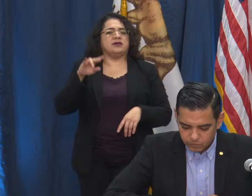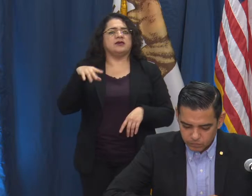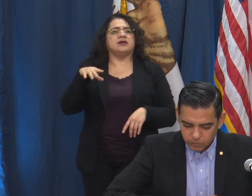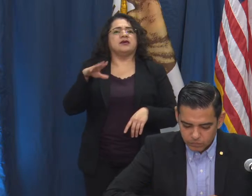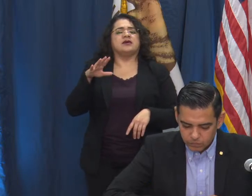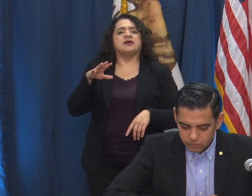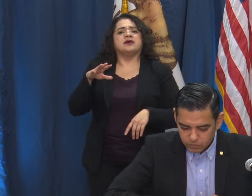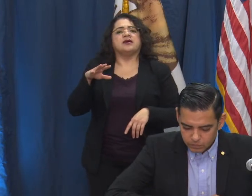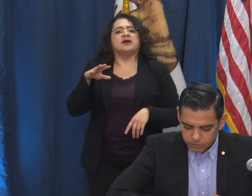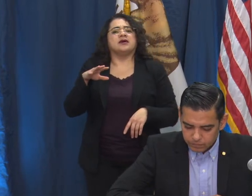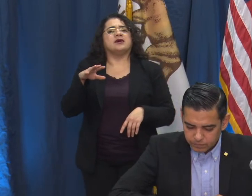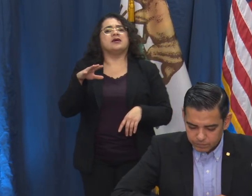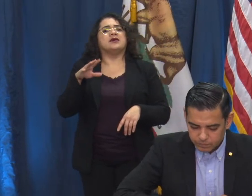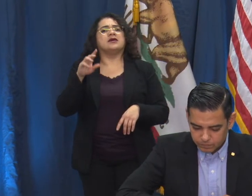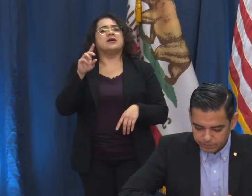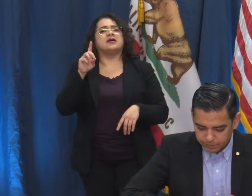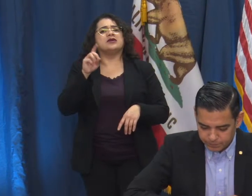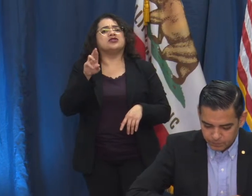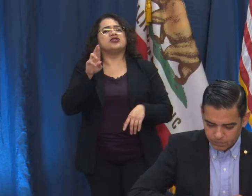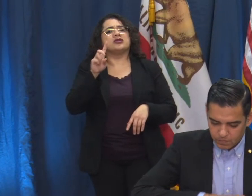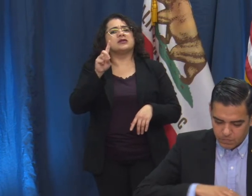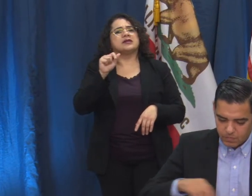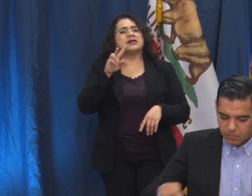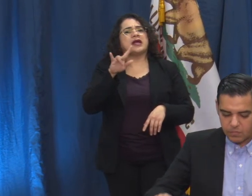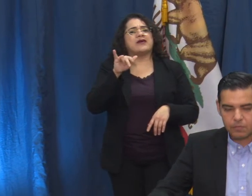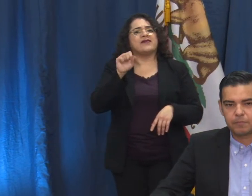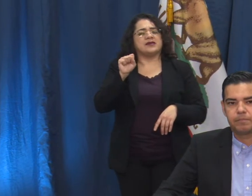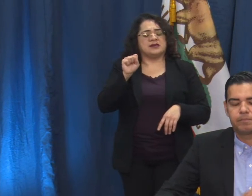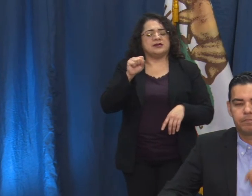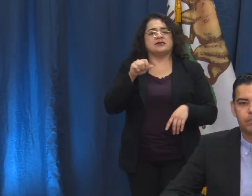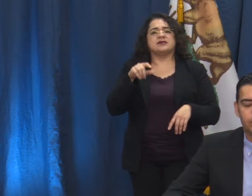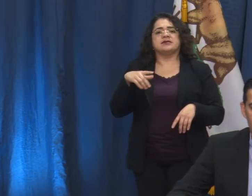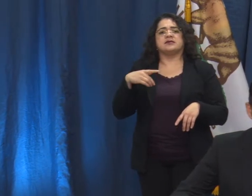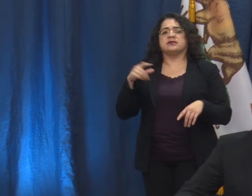now that the city has tripled its testing capacity over the past couple of